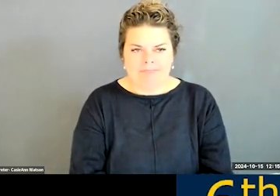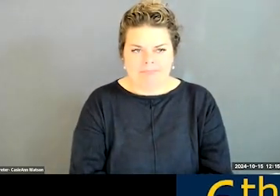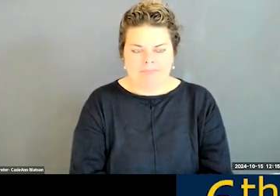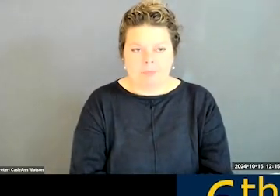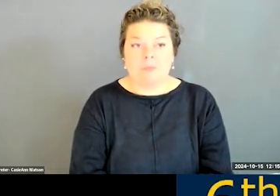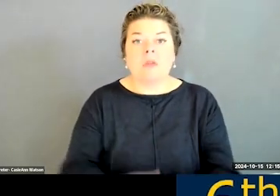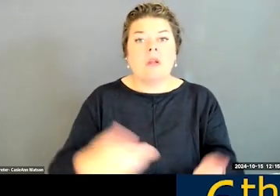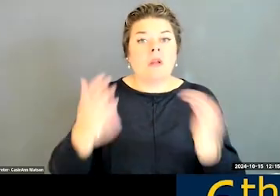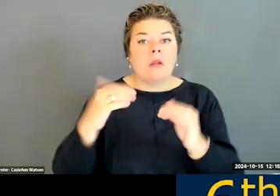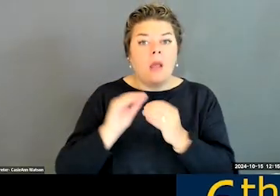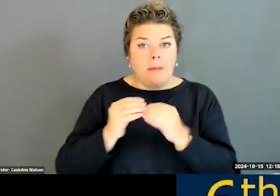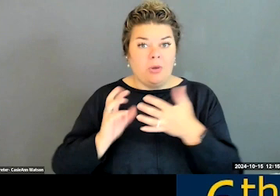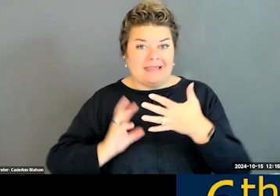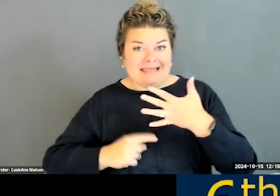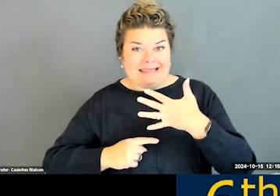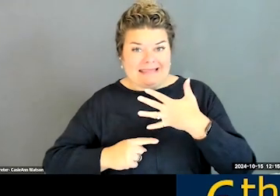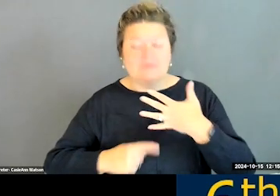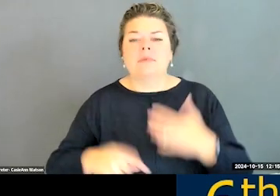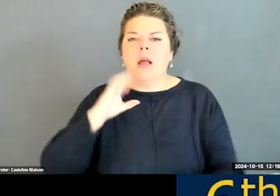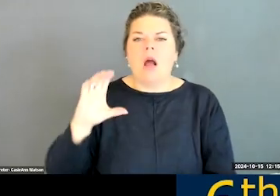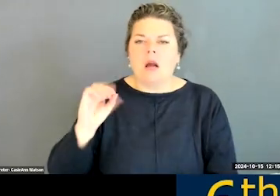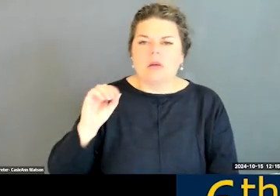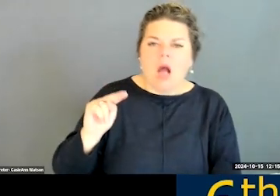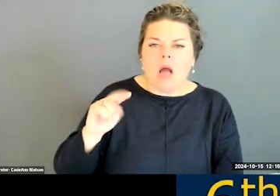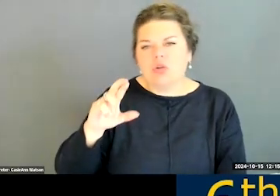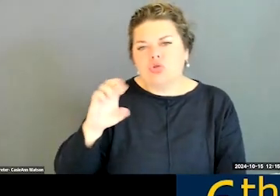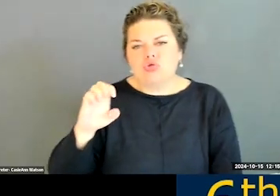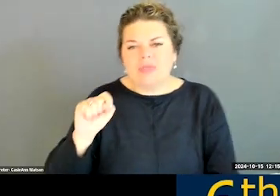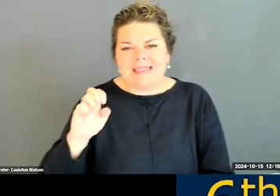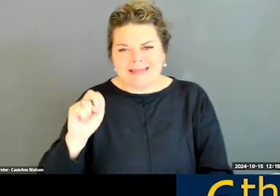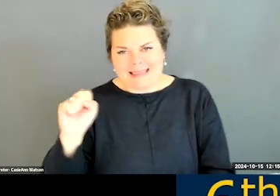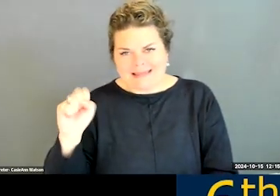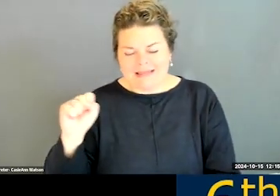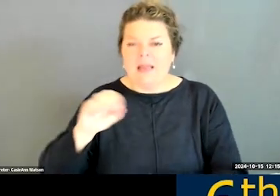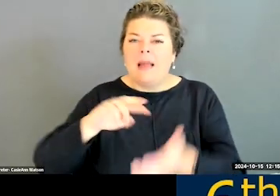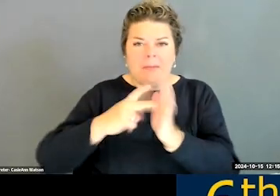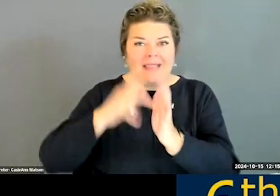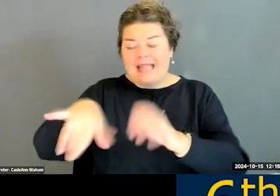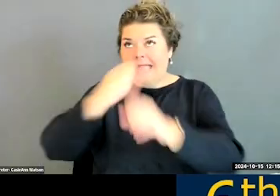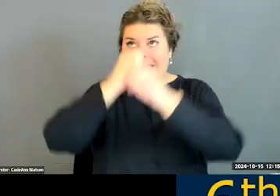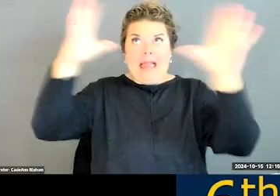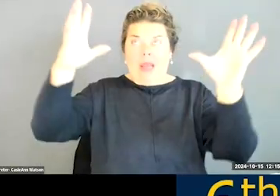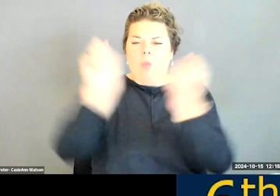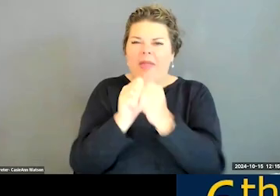The sixth C is "Concreteness." We need to provide a clear picture by being specific. This helps us maintain interest